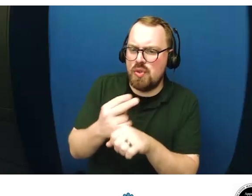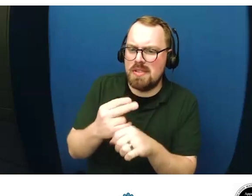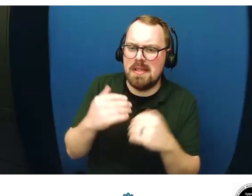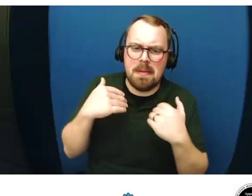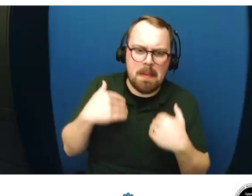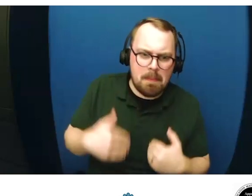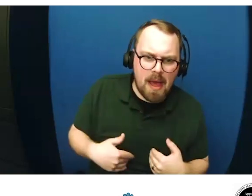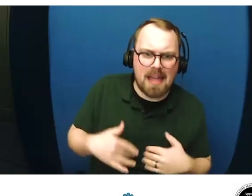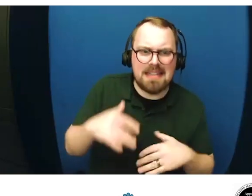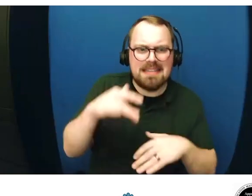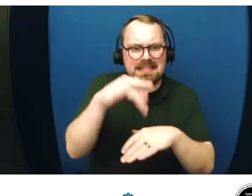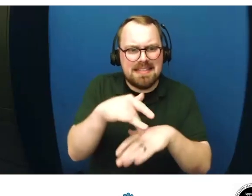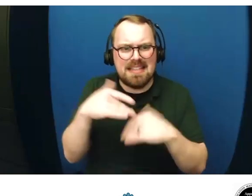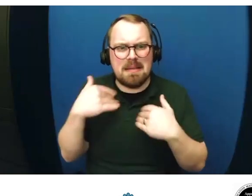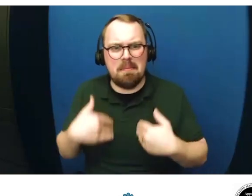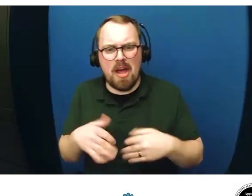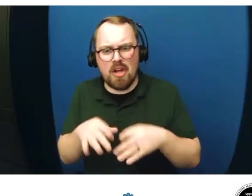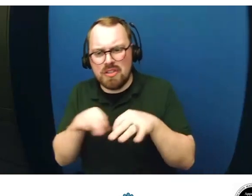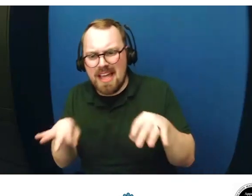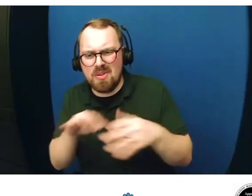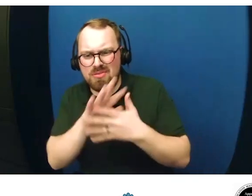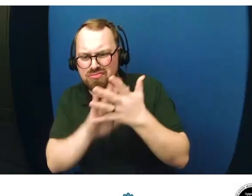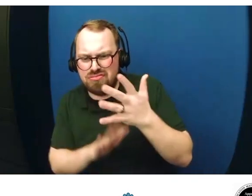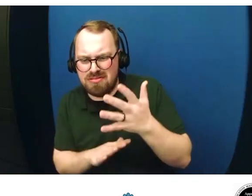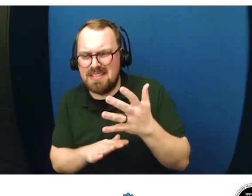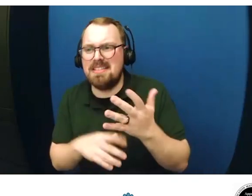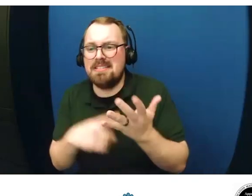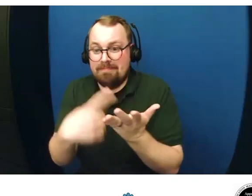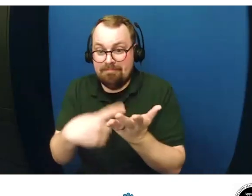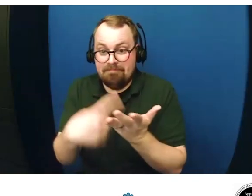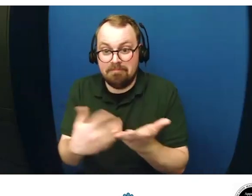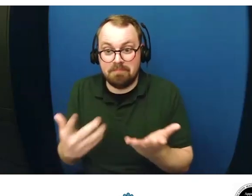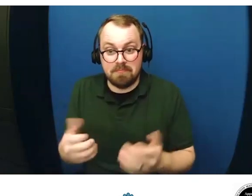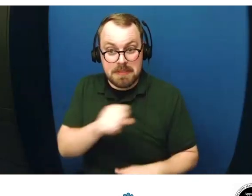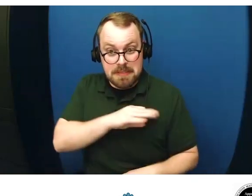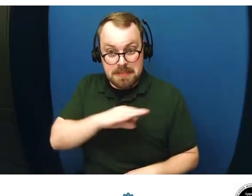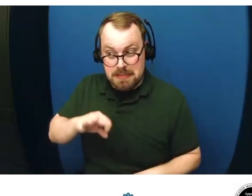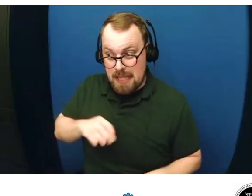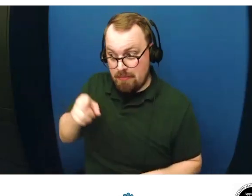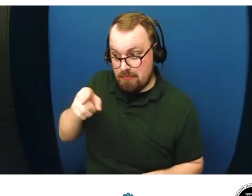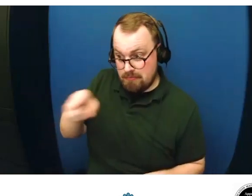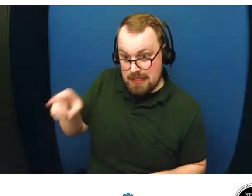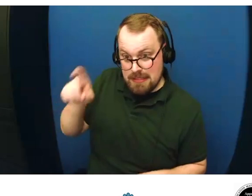tactile bodily language that we talked about? Does the staff need training on recognizing those forms